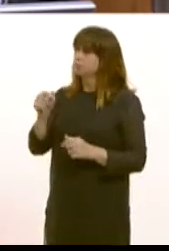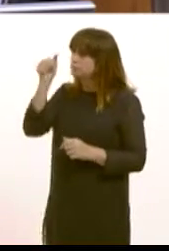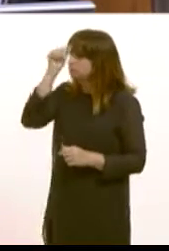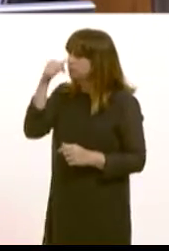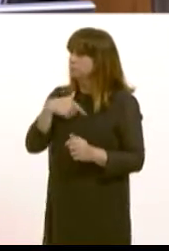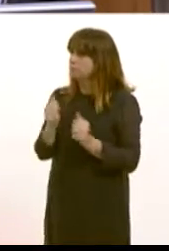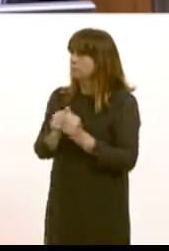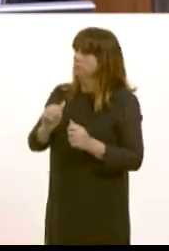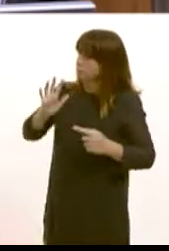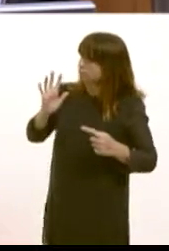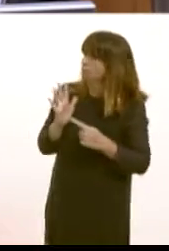has the responsibility for bus services.